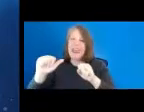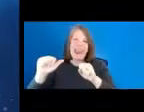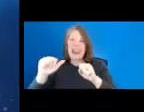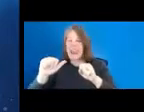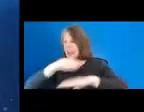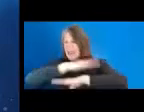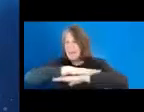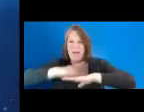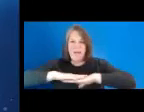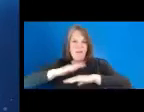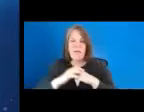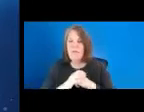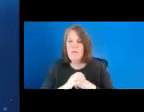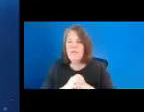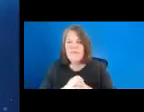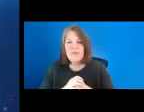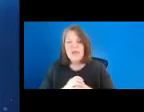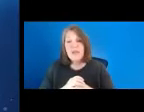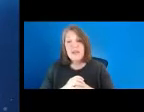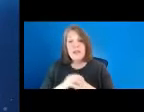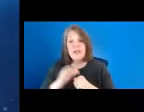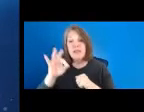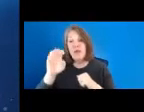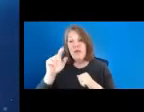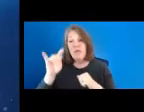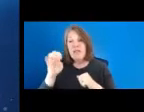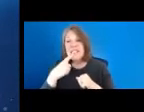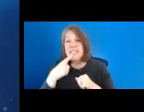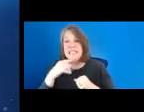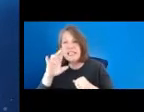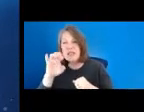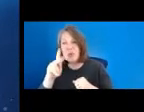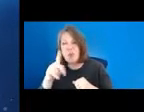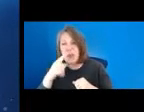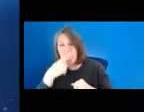16:24:30 >> FELICE LEVINE: Rick, if I could just clarify that during the annual meeting,